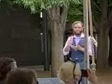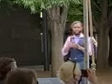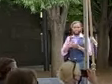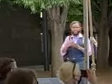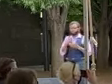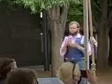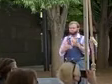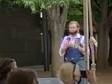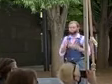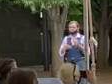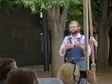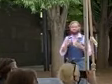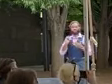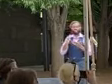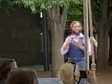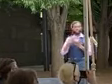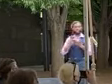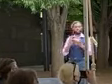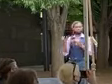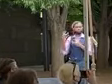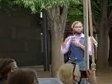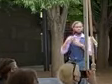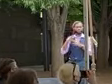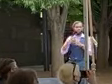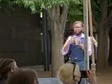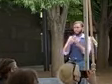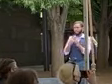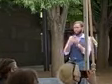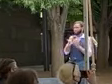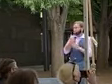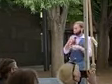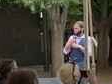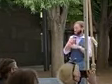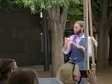These lessons were internalized by the activists who made this statue a reality.